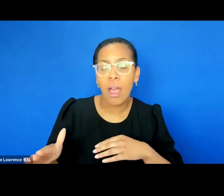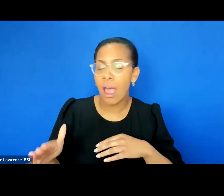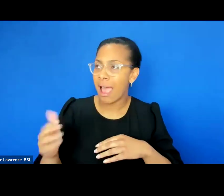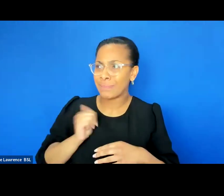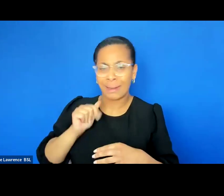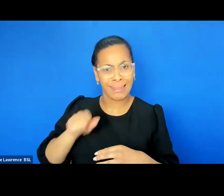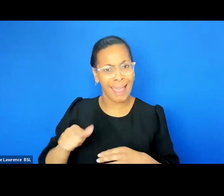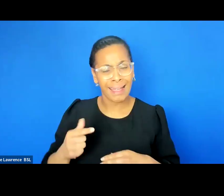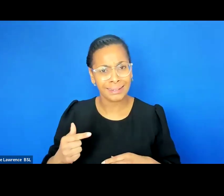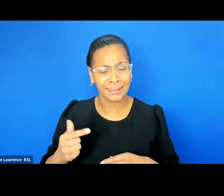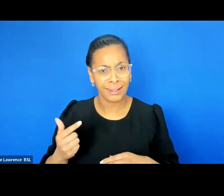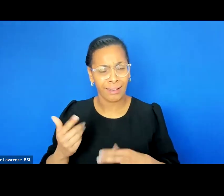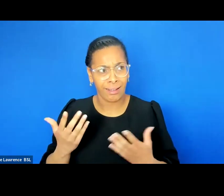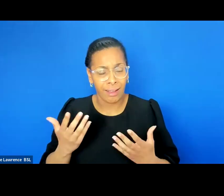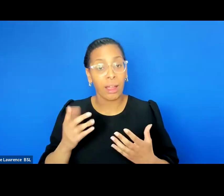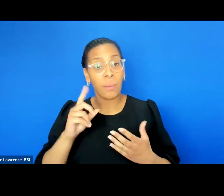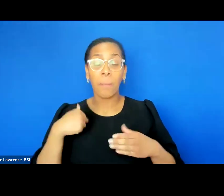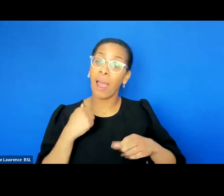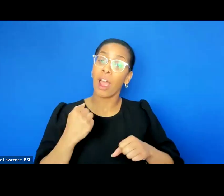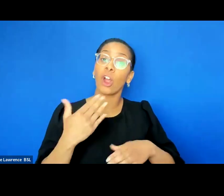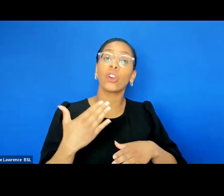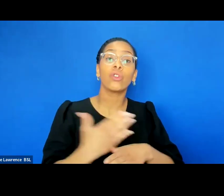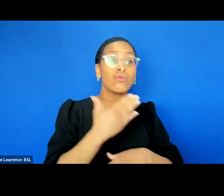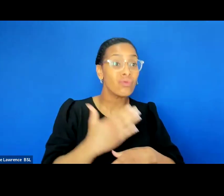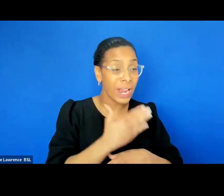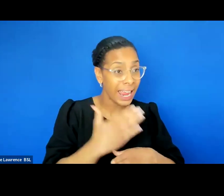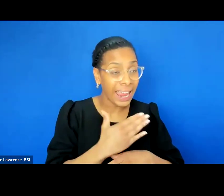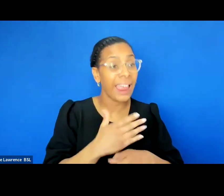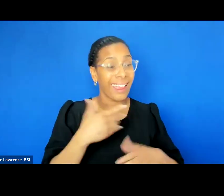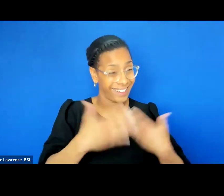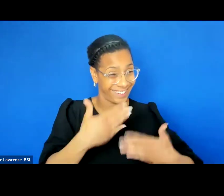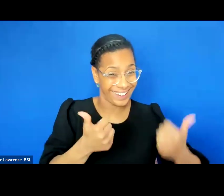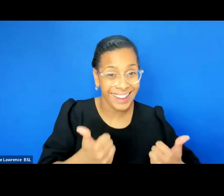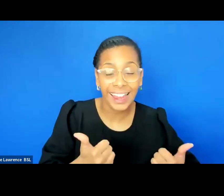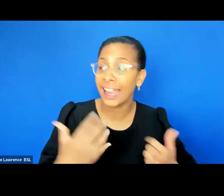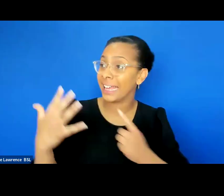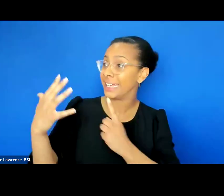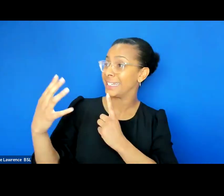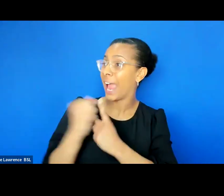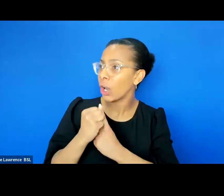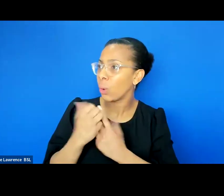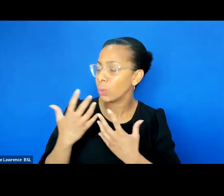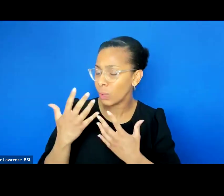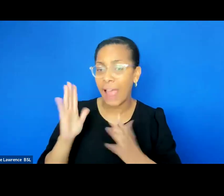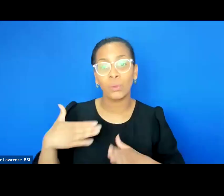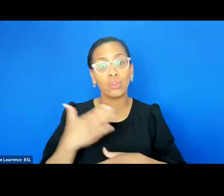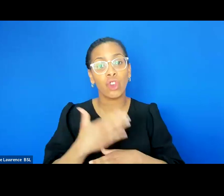I actually quit my job when I was being diagnosed and moved home to my parents, not part of the plan. And then when I was offered